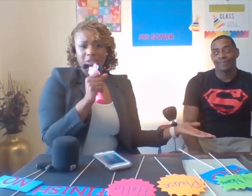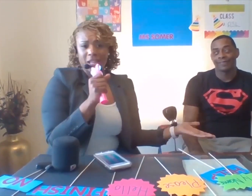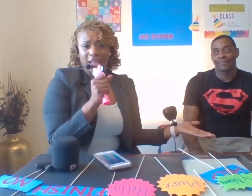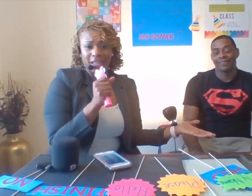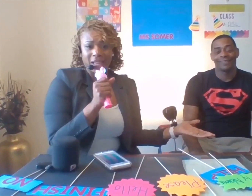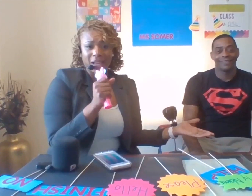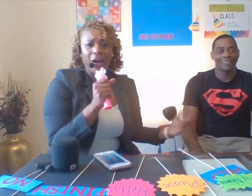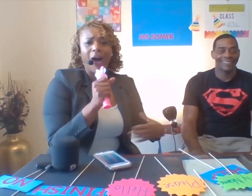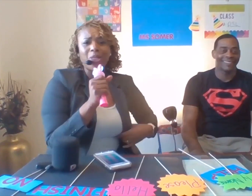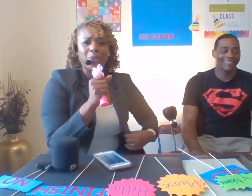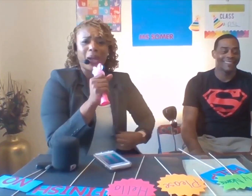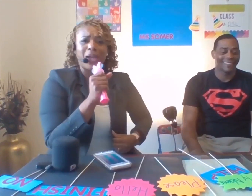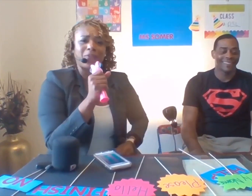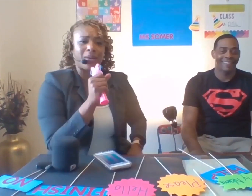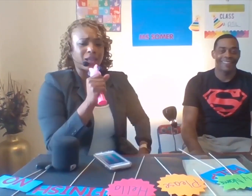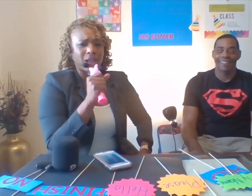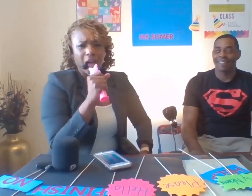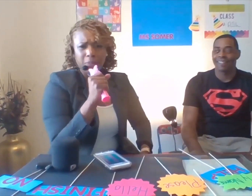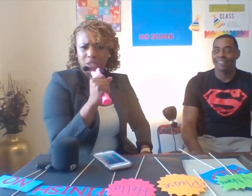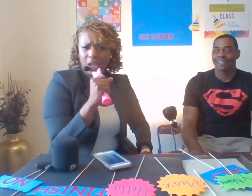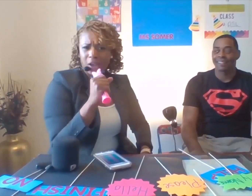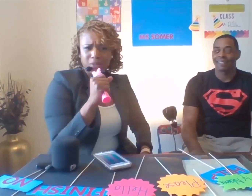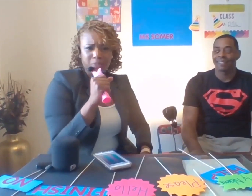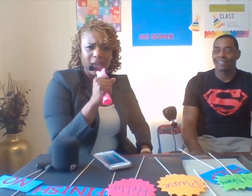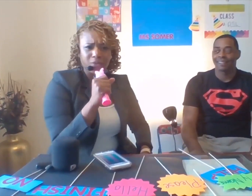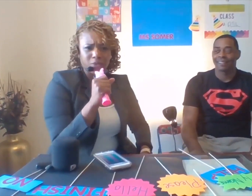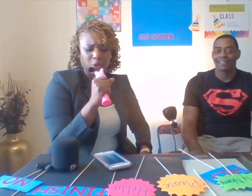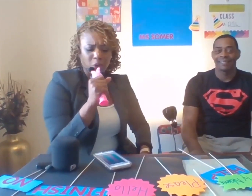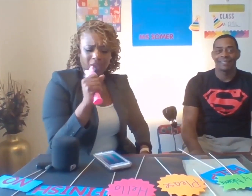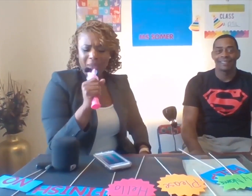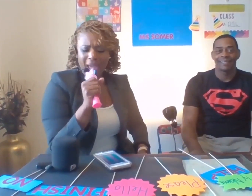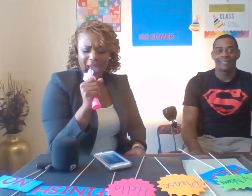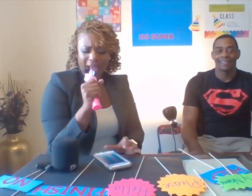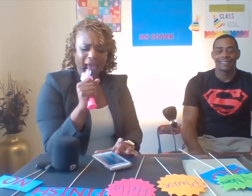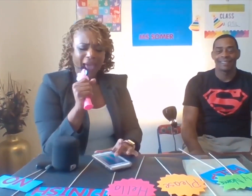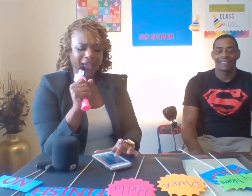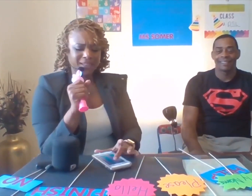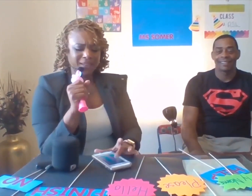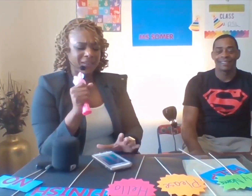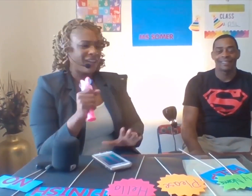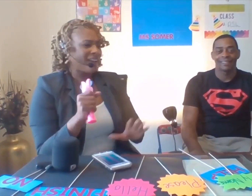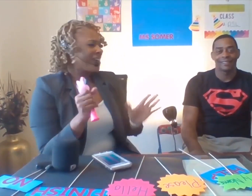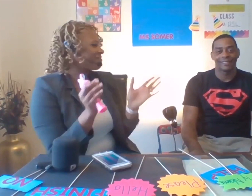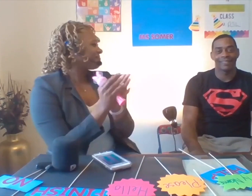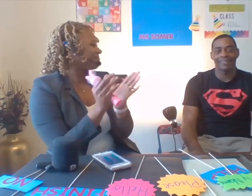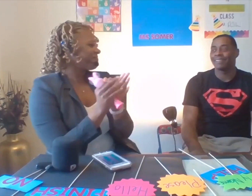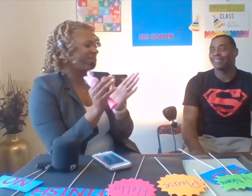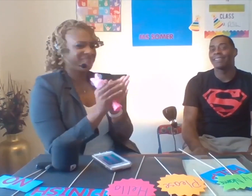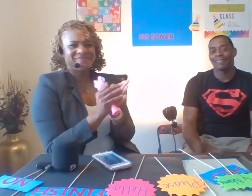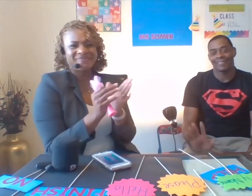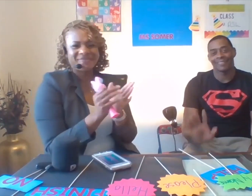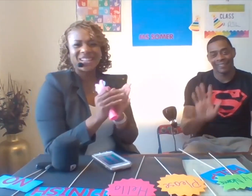Stanley all the way from the upstairs bedroom give them a hand guys that's